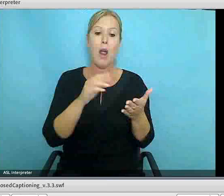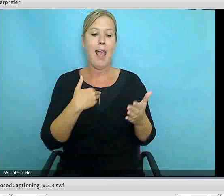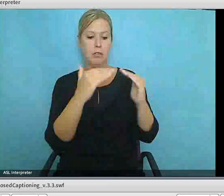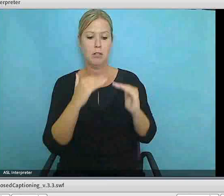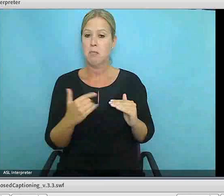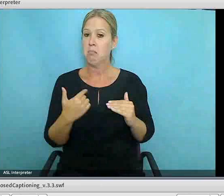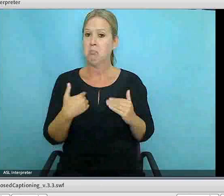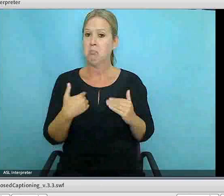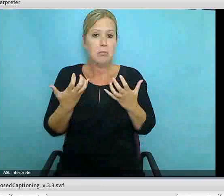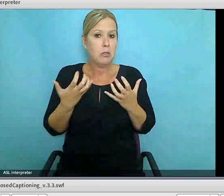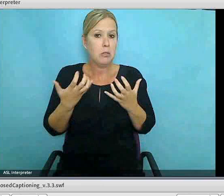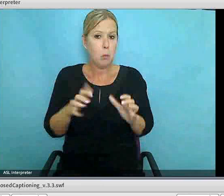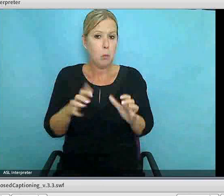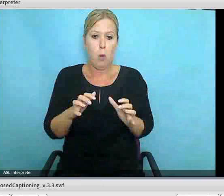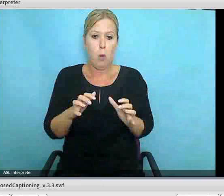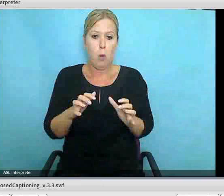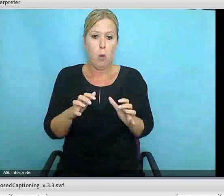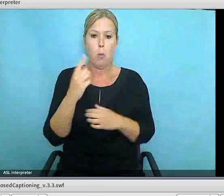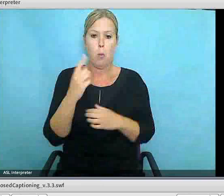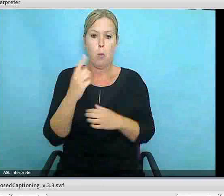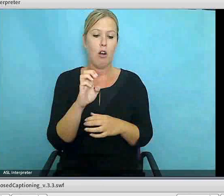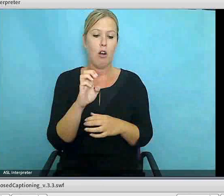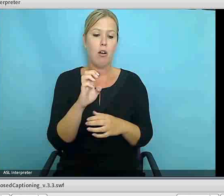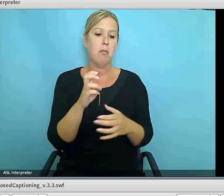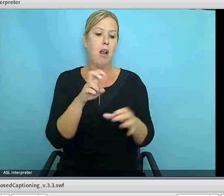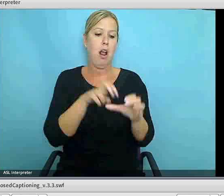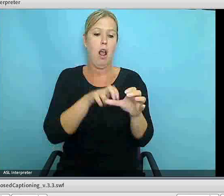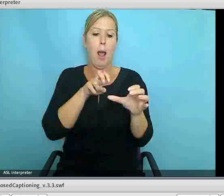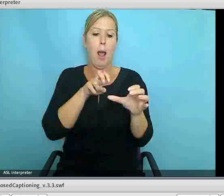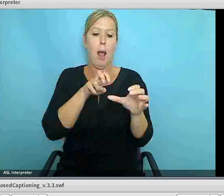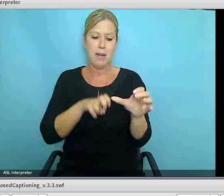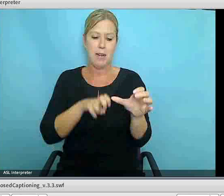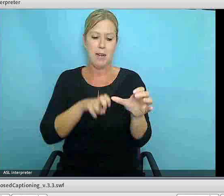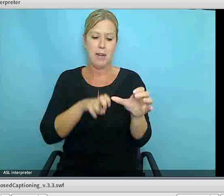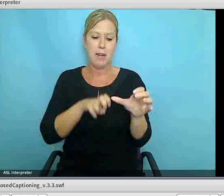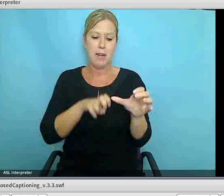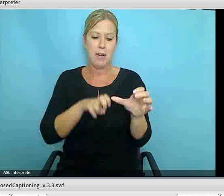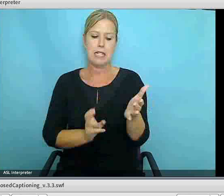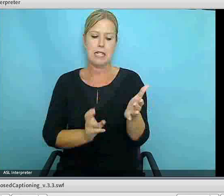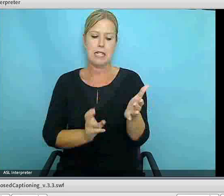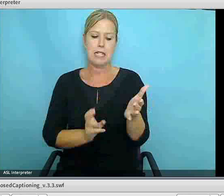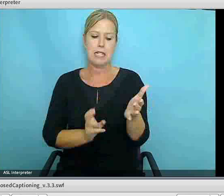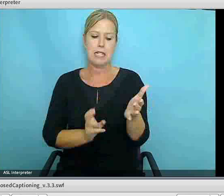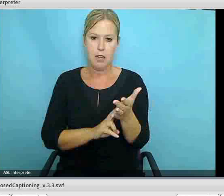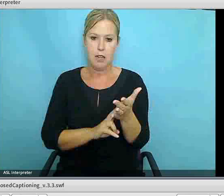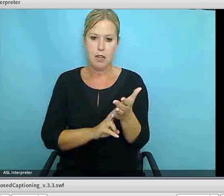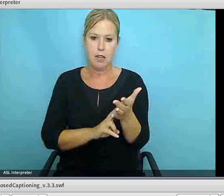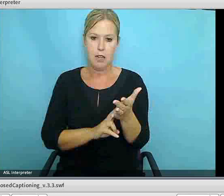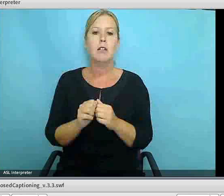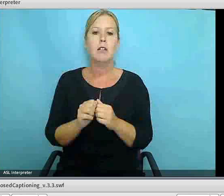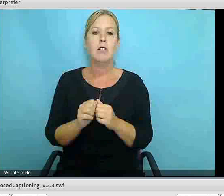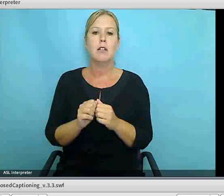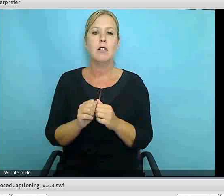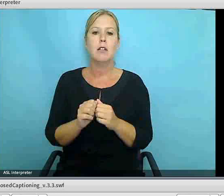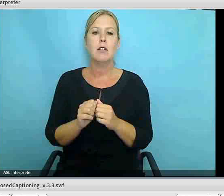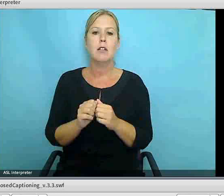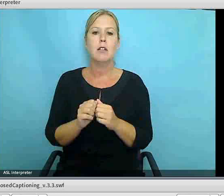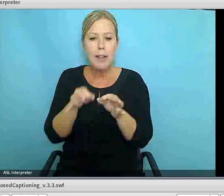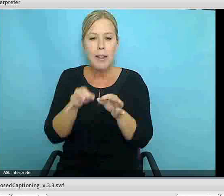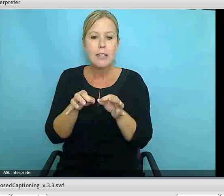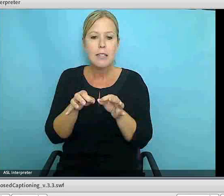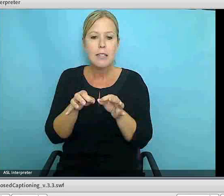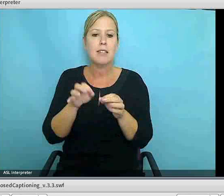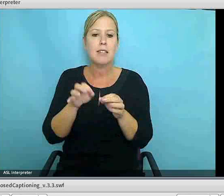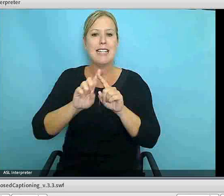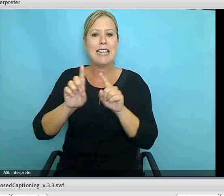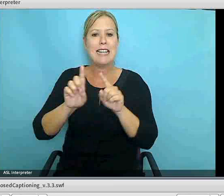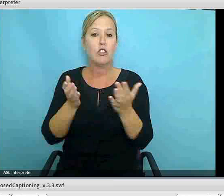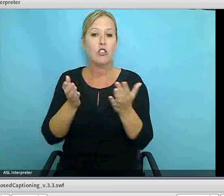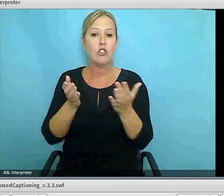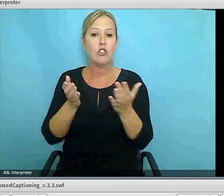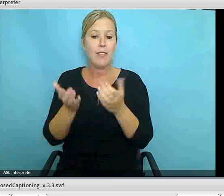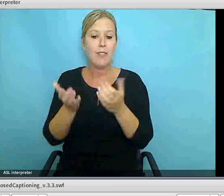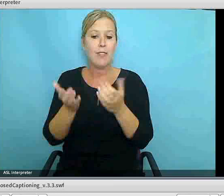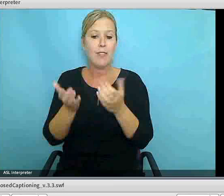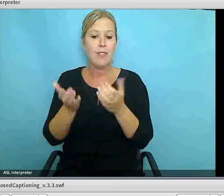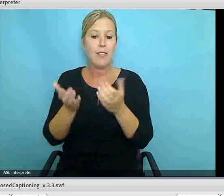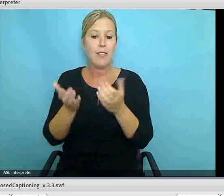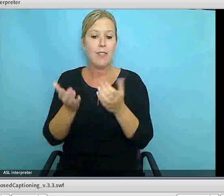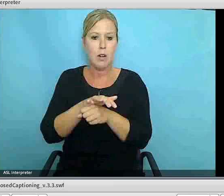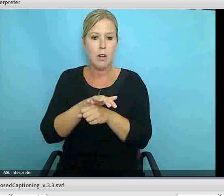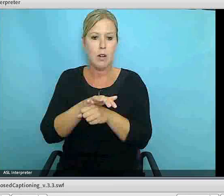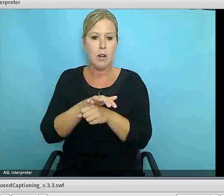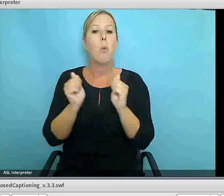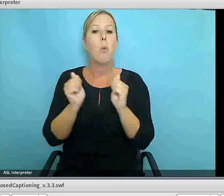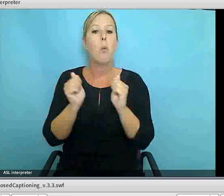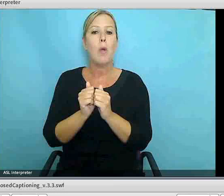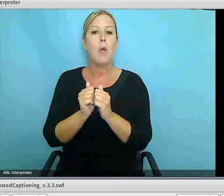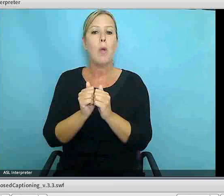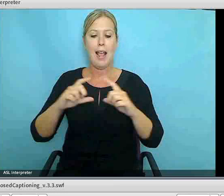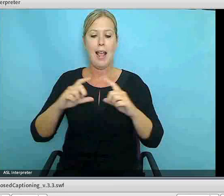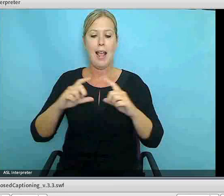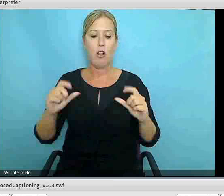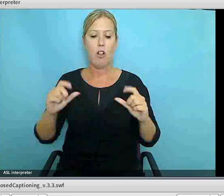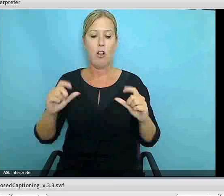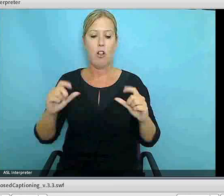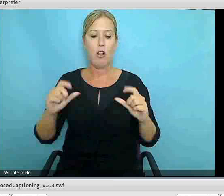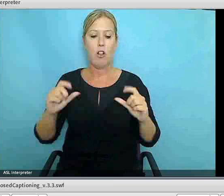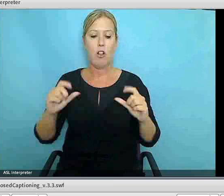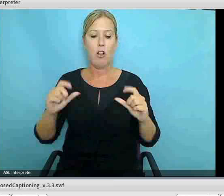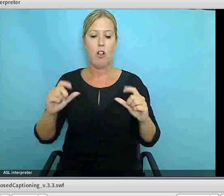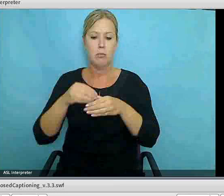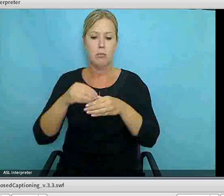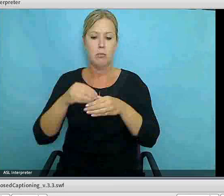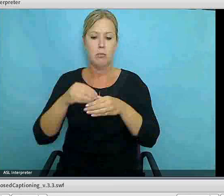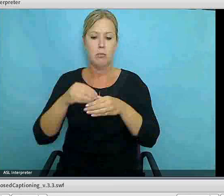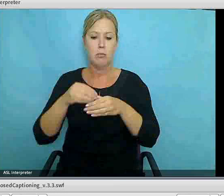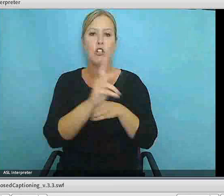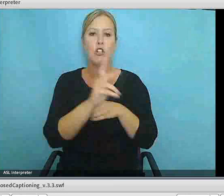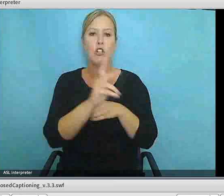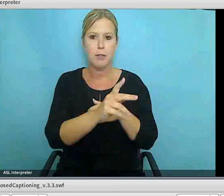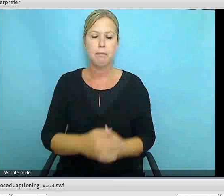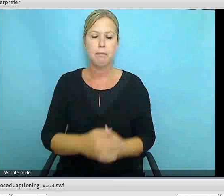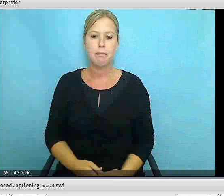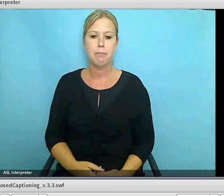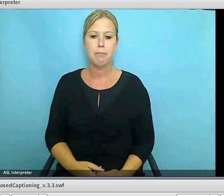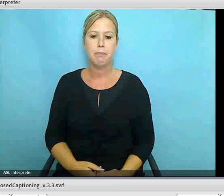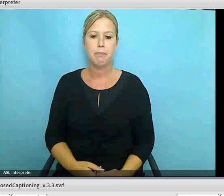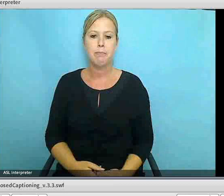The mailing also includes a list of covered services and a return mailing envelope.